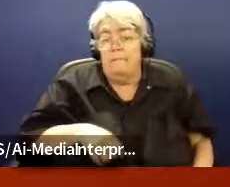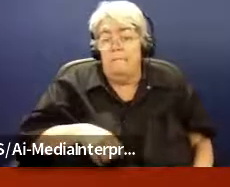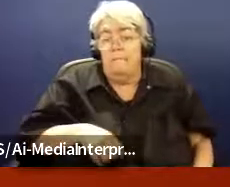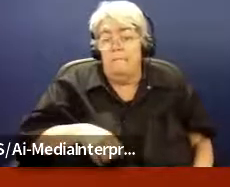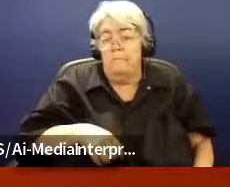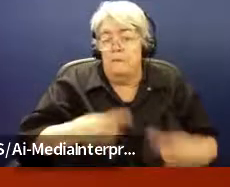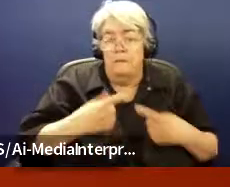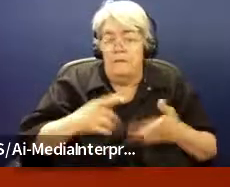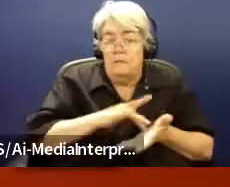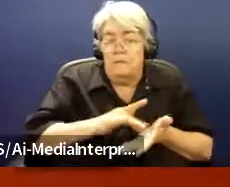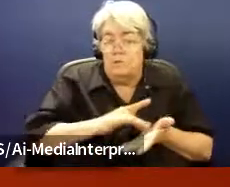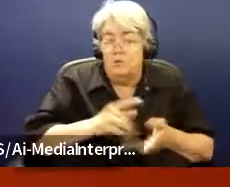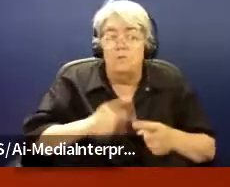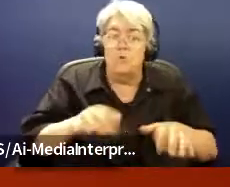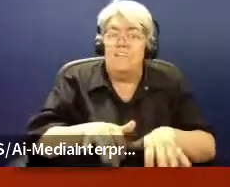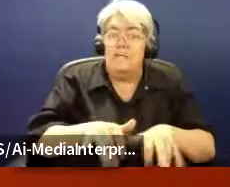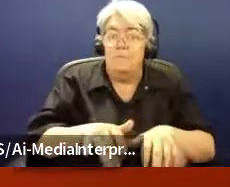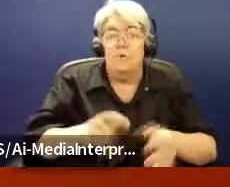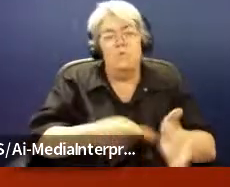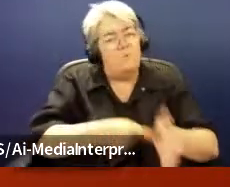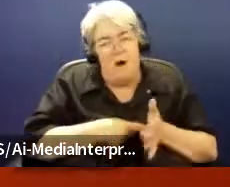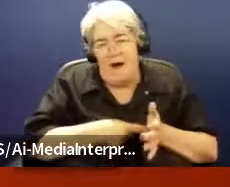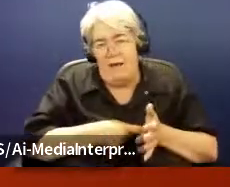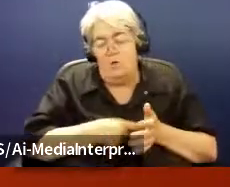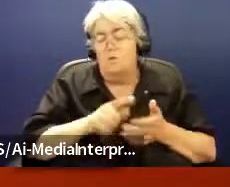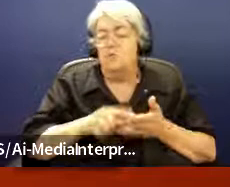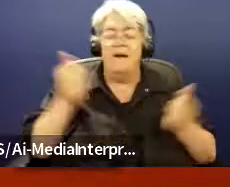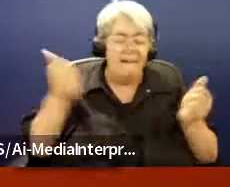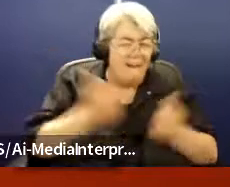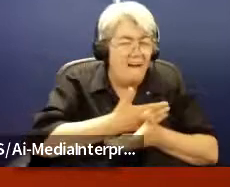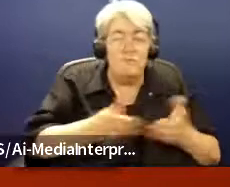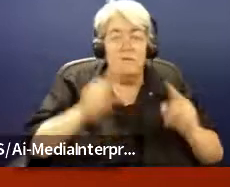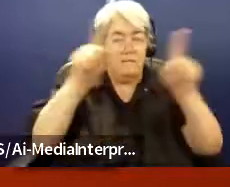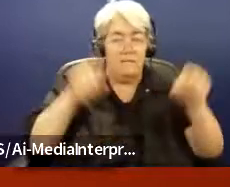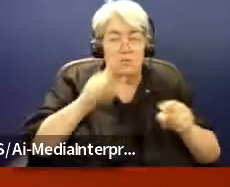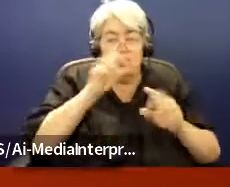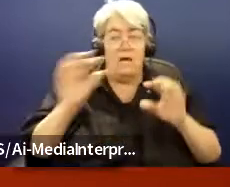there are many end-users that cannot use them as or touchpad or touch screen.